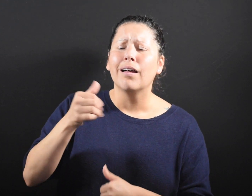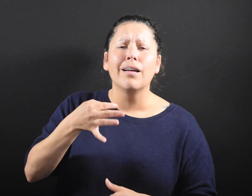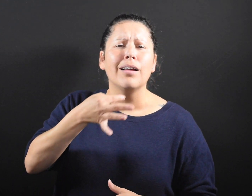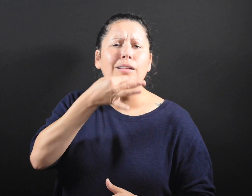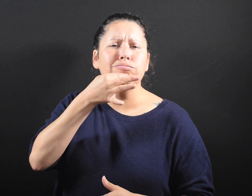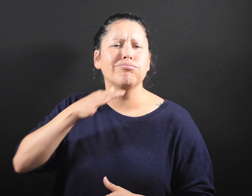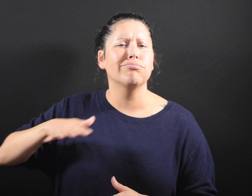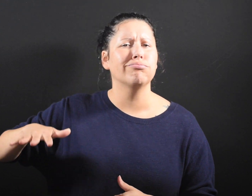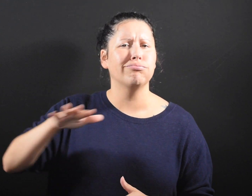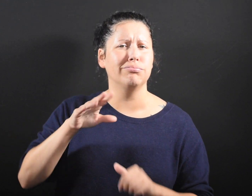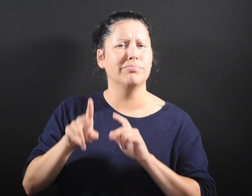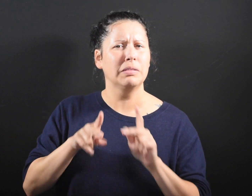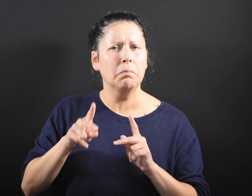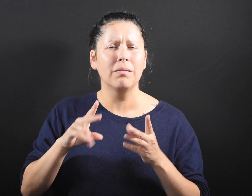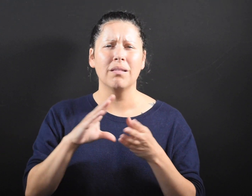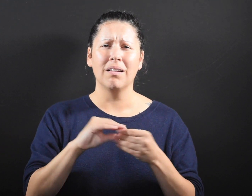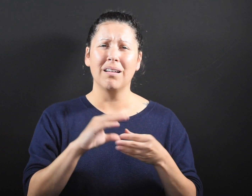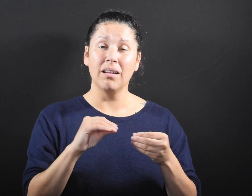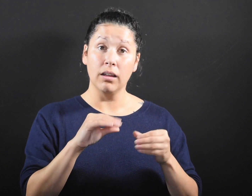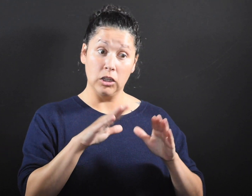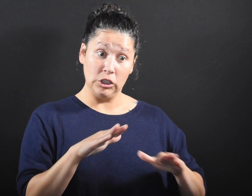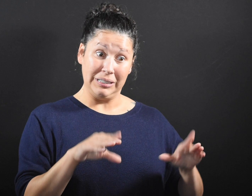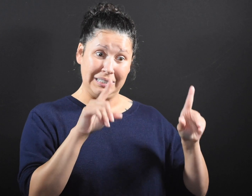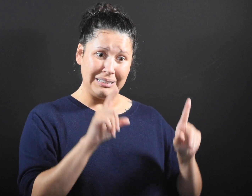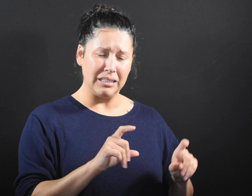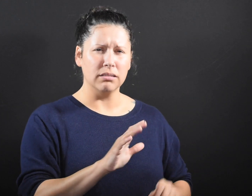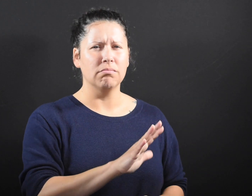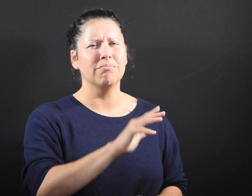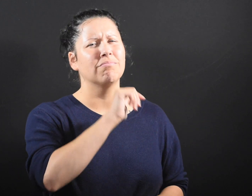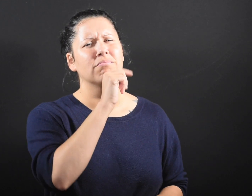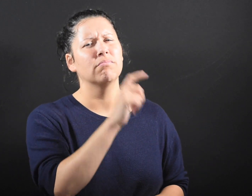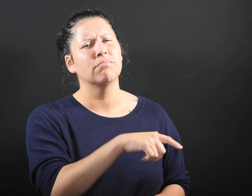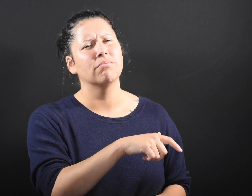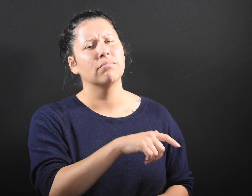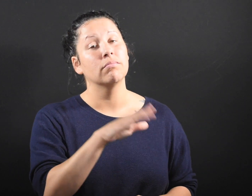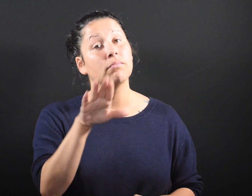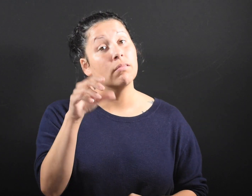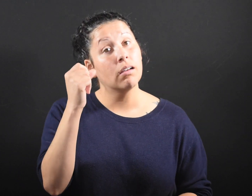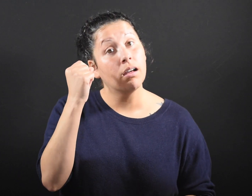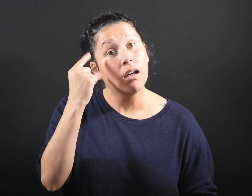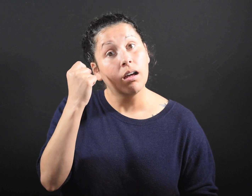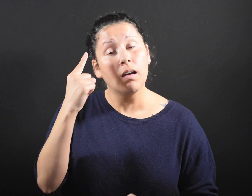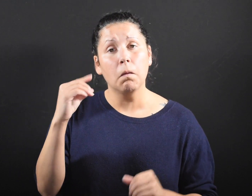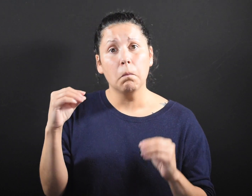Until more information about metals in baby foods becomes available, experts say there's